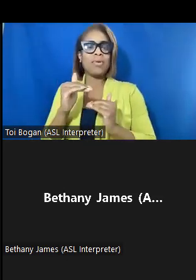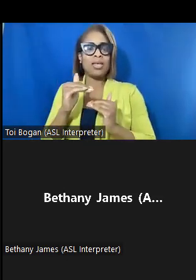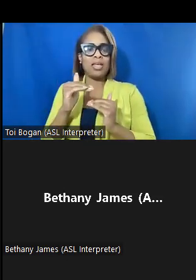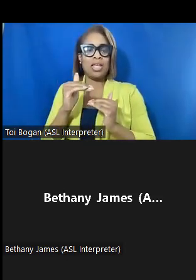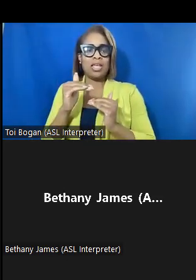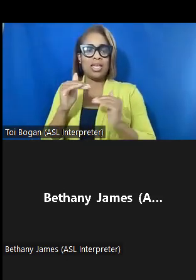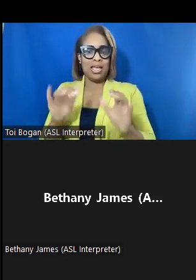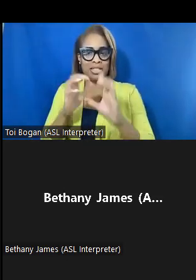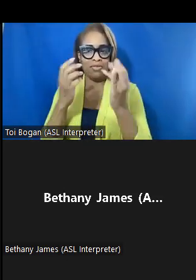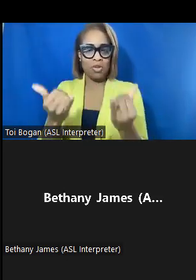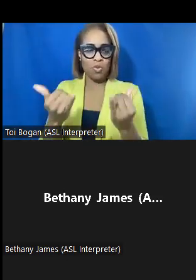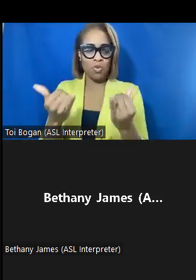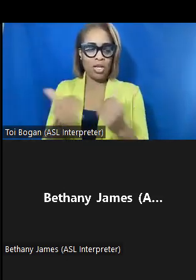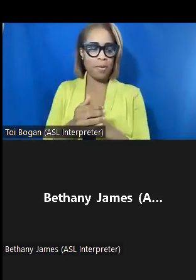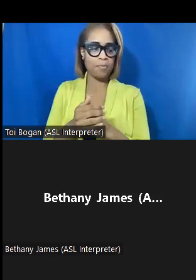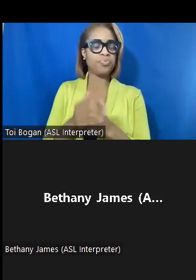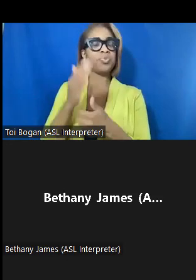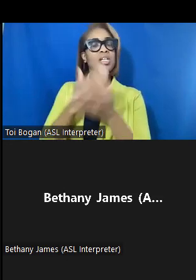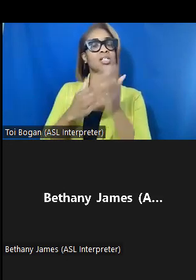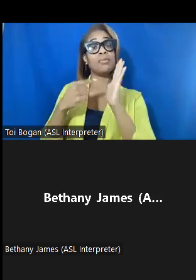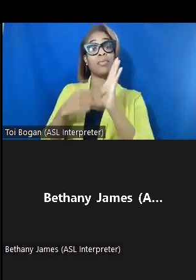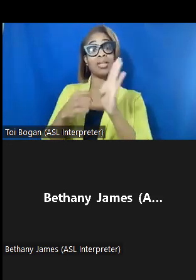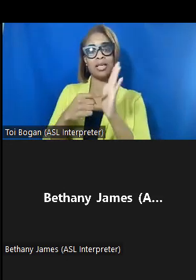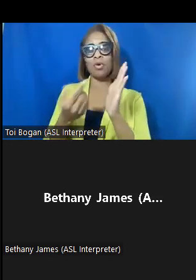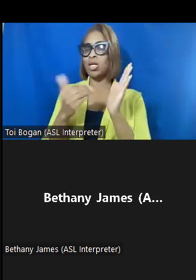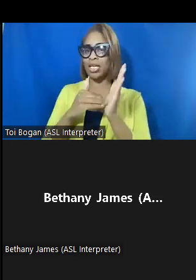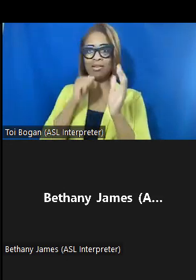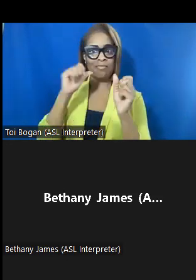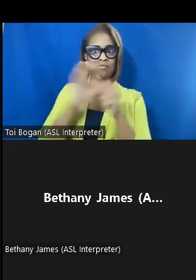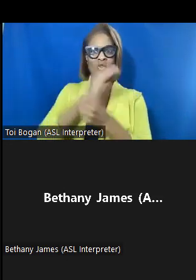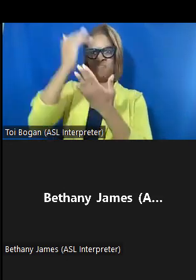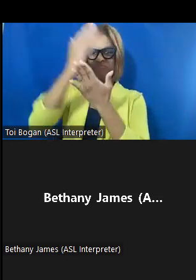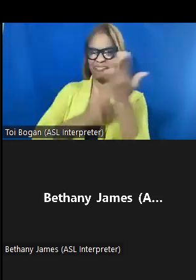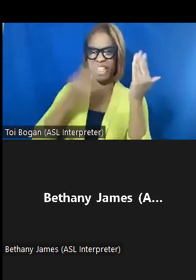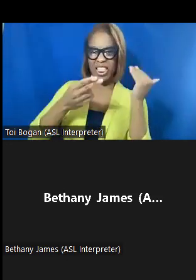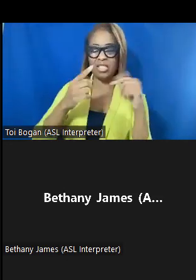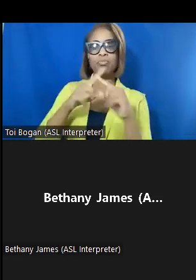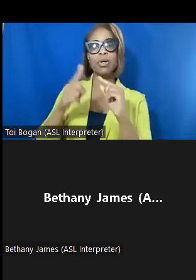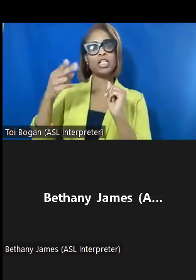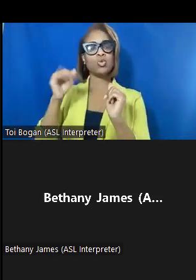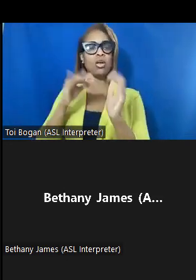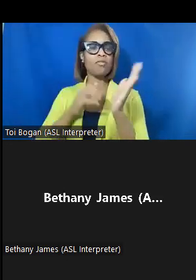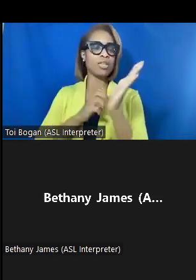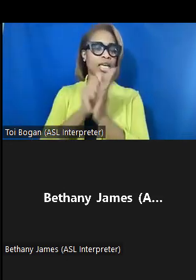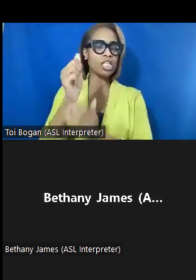And these examples, again, nonexhaustive include a history of cancer, heart disease, or other debilitating illness.